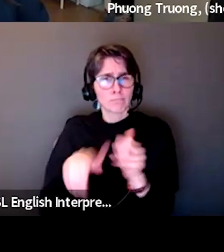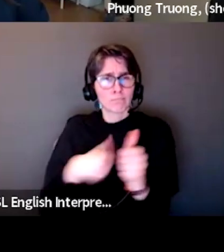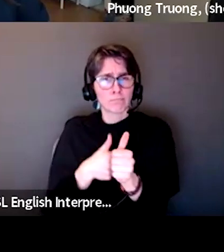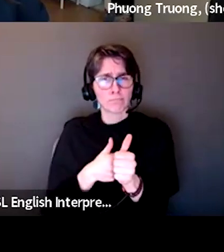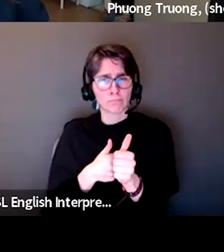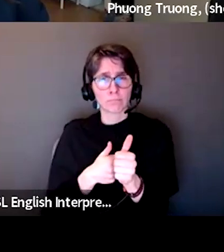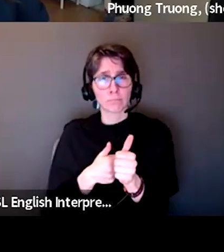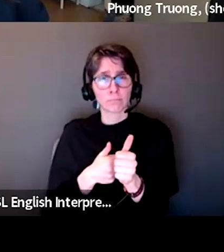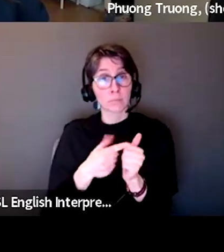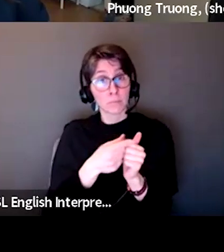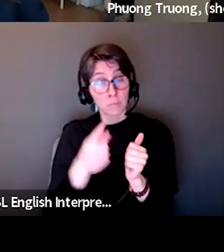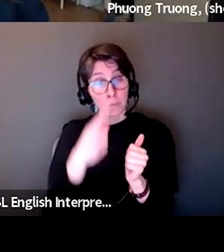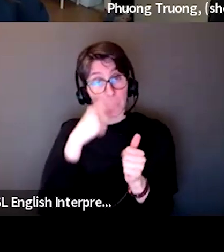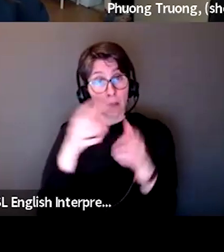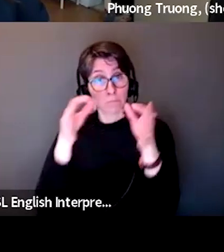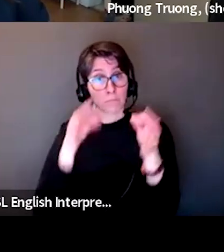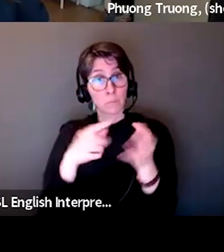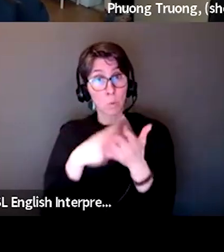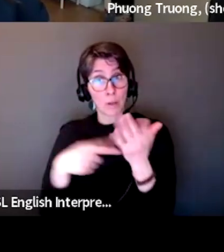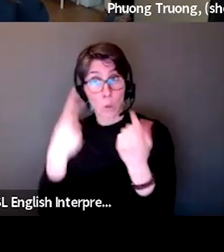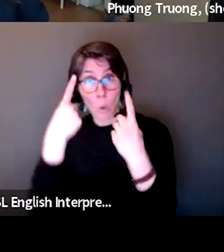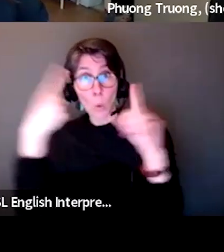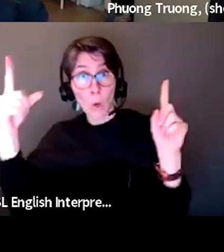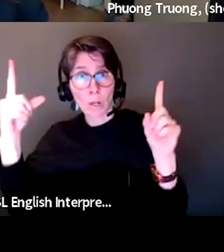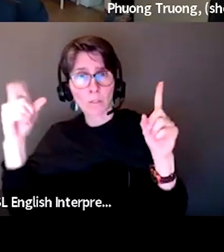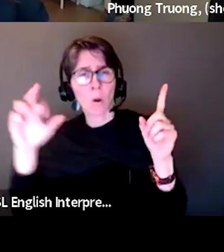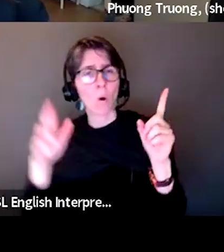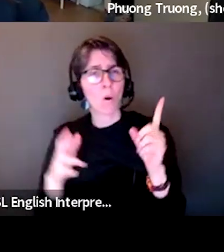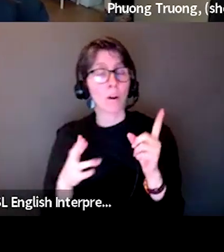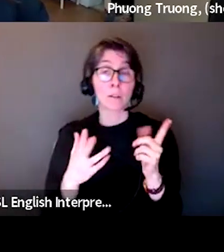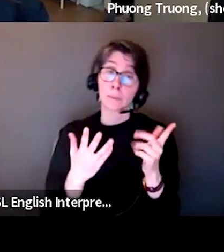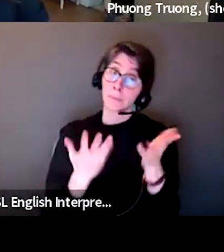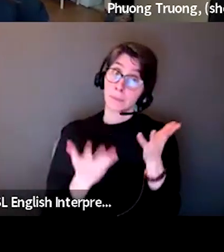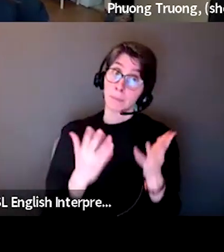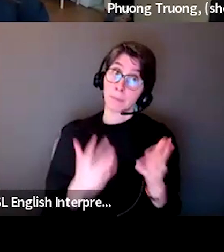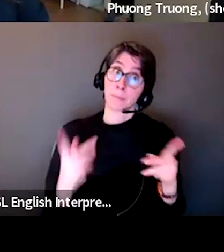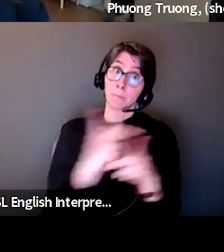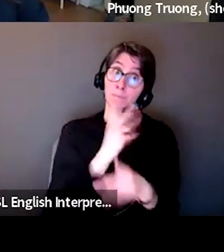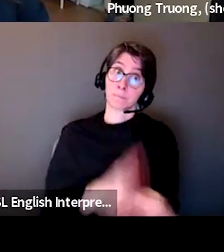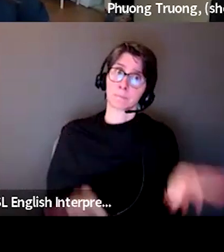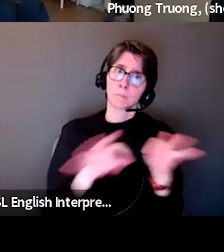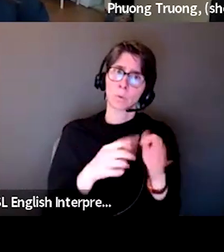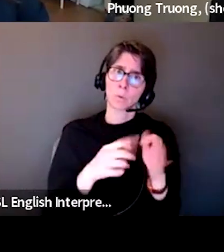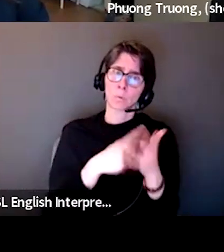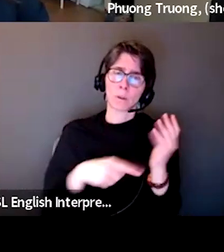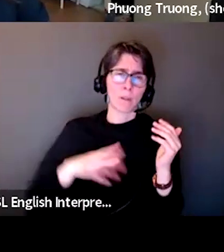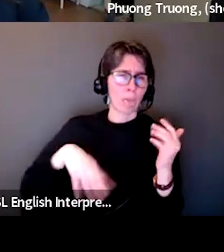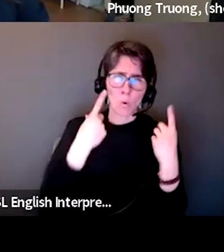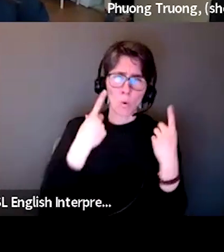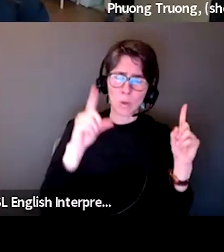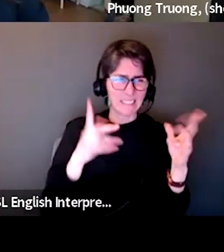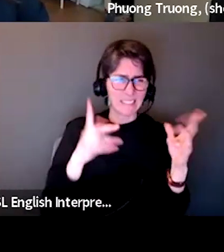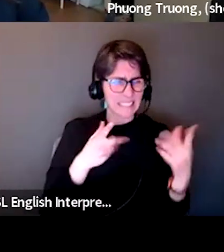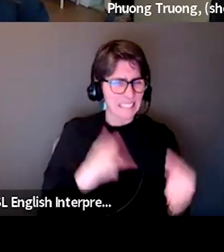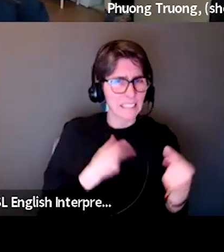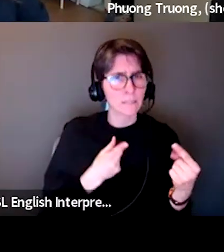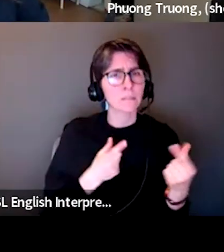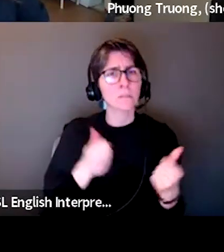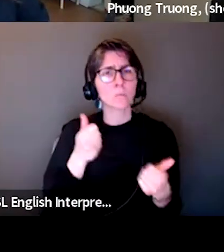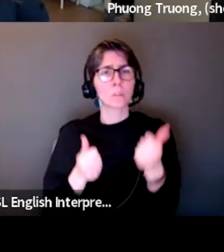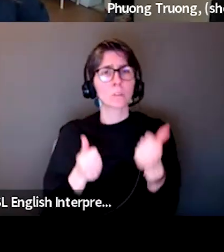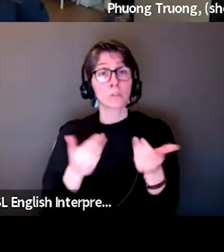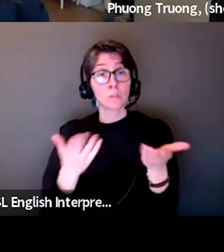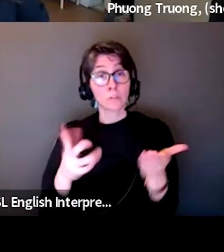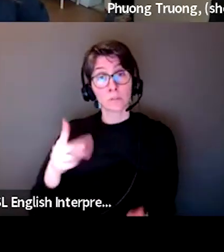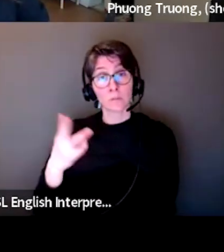more importantly, what hasn't worked? Phuong, would you like to continue? Would that be okay?